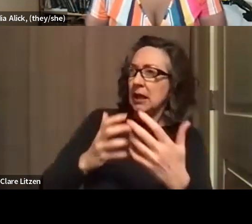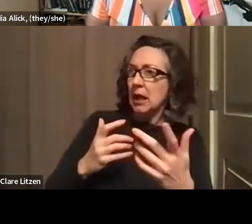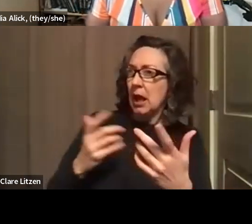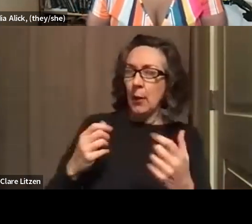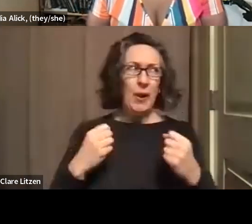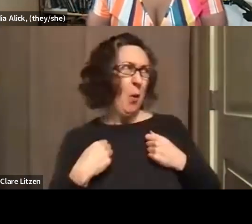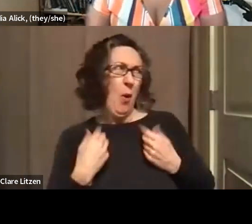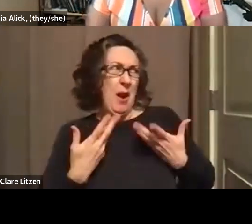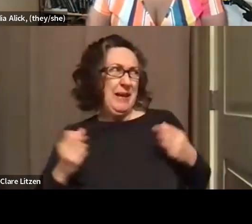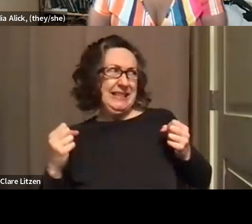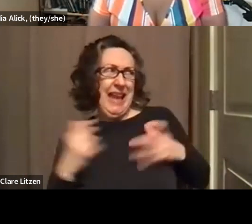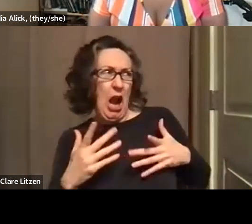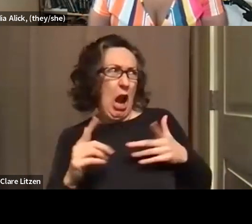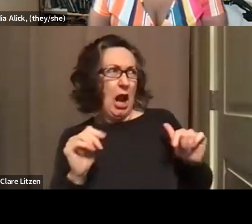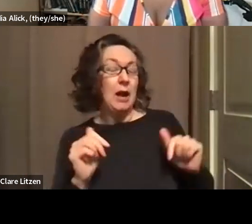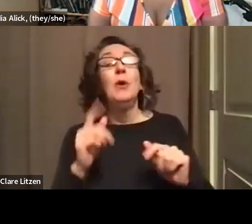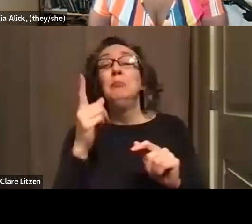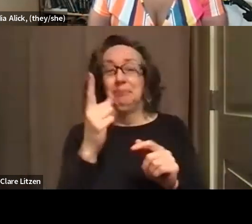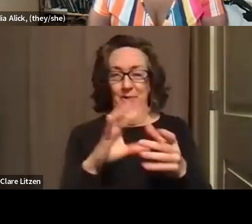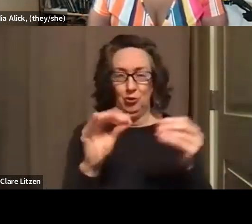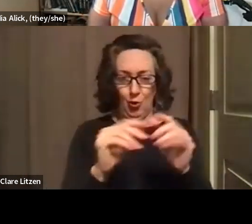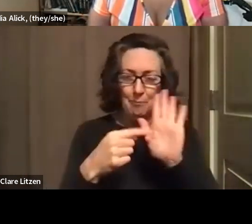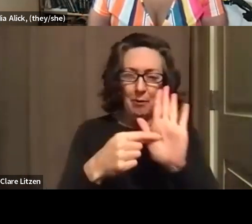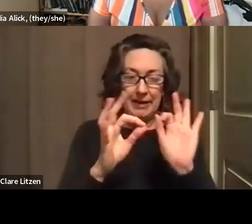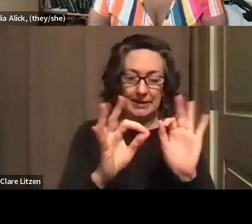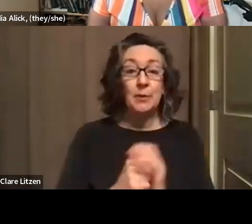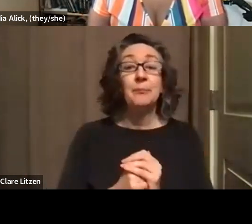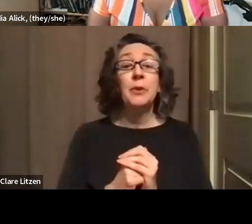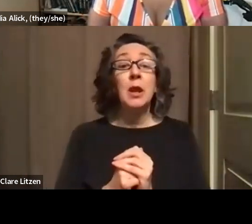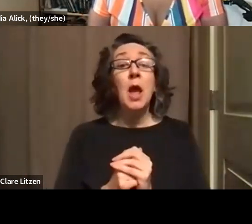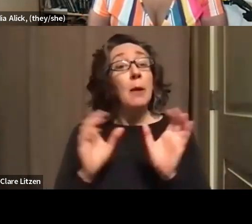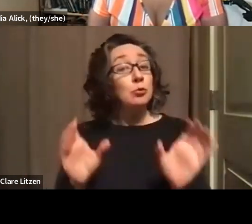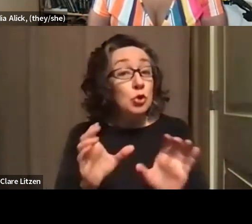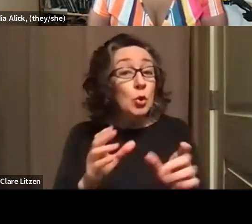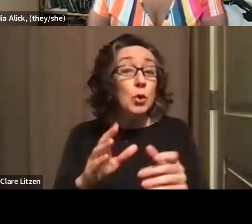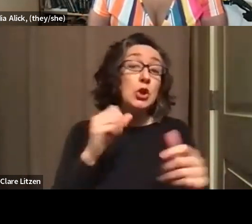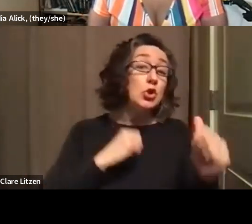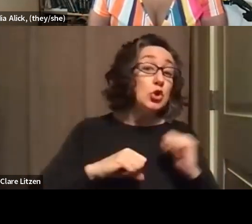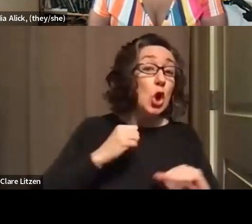I was doing a show, like a lot of people, I was booked and busy before I got sick.